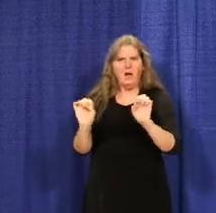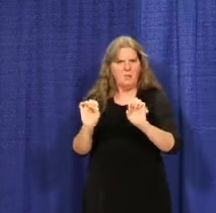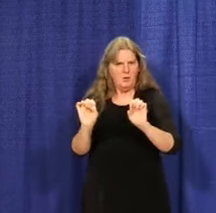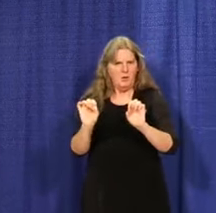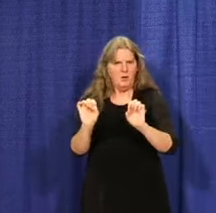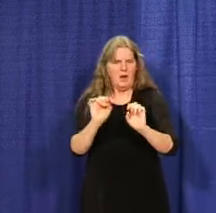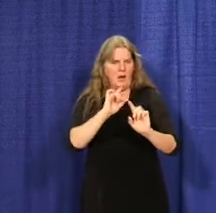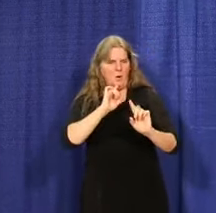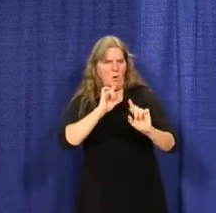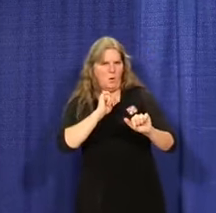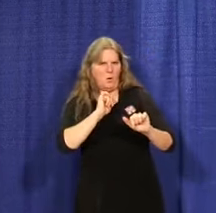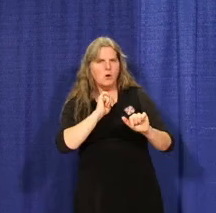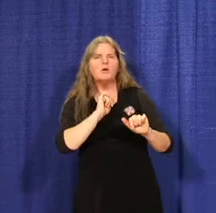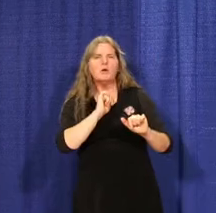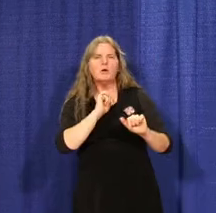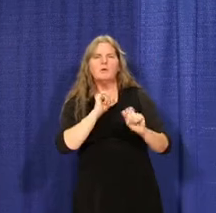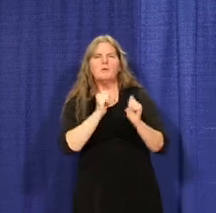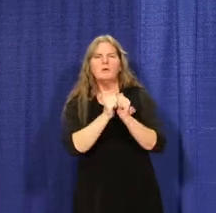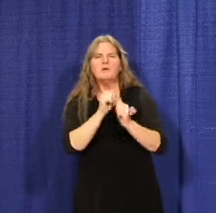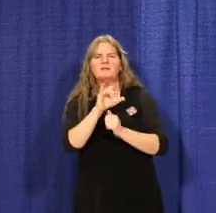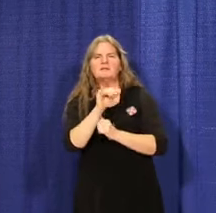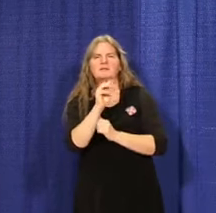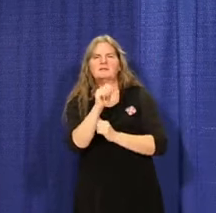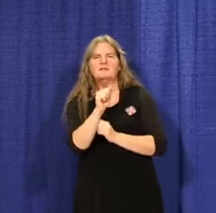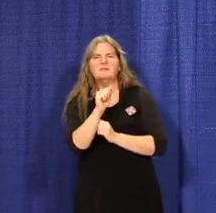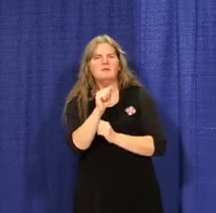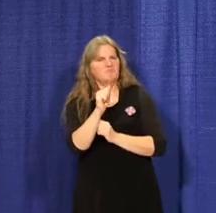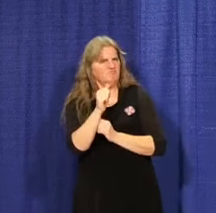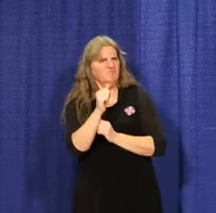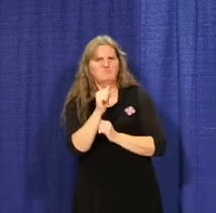issued under CMA and on make adjustments in response to the